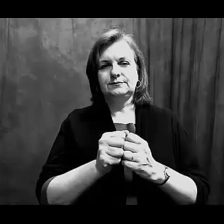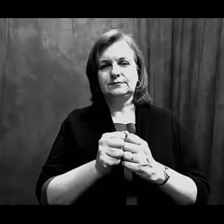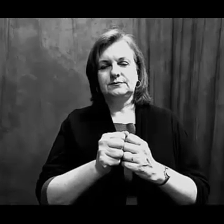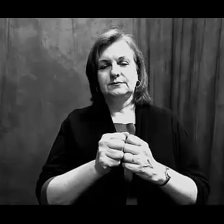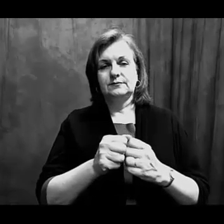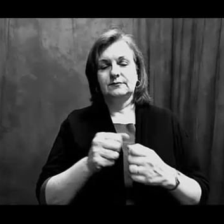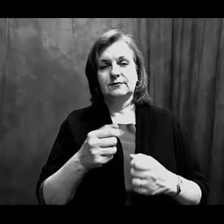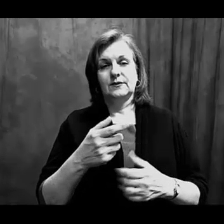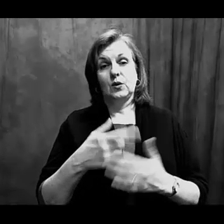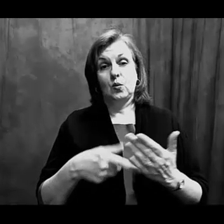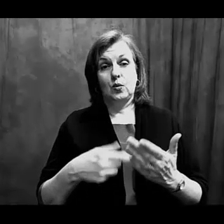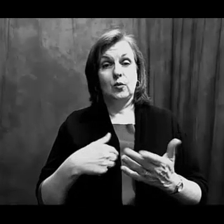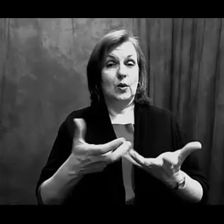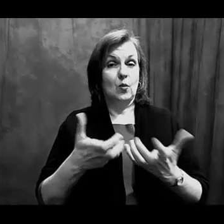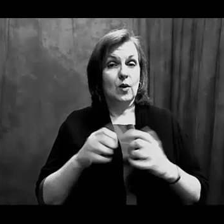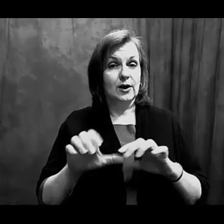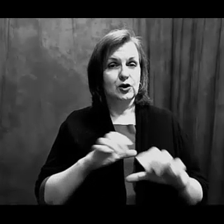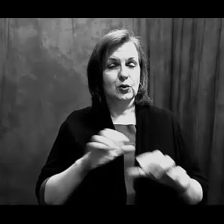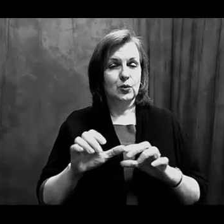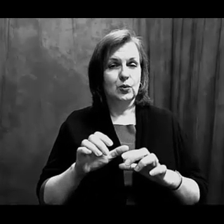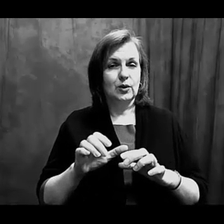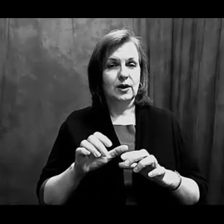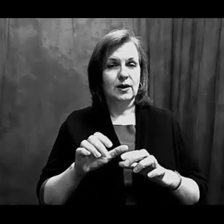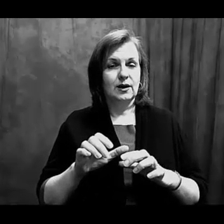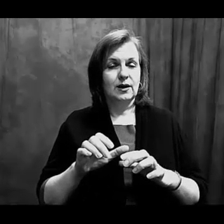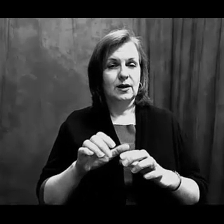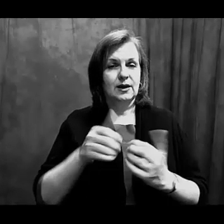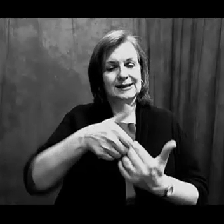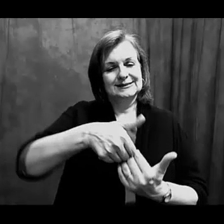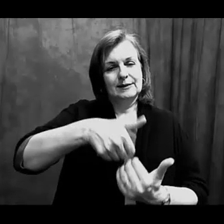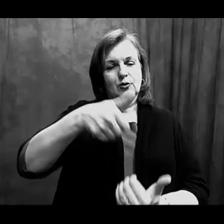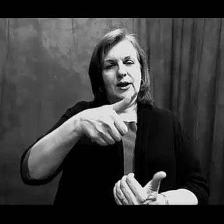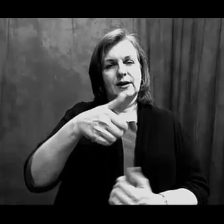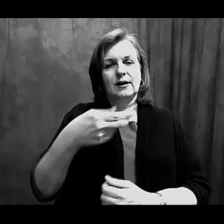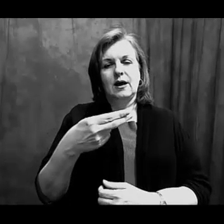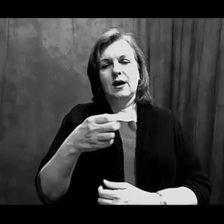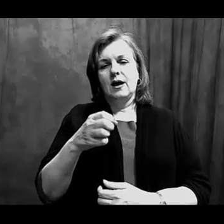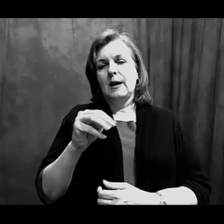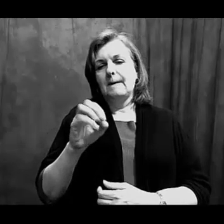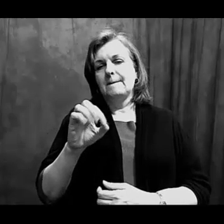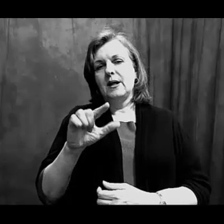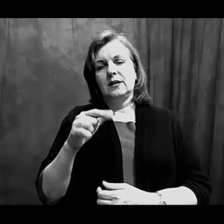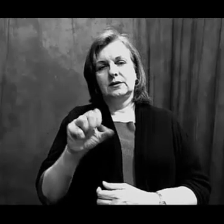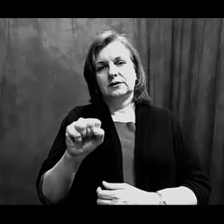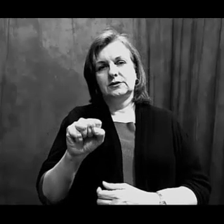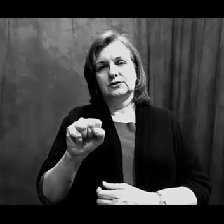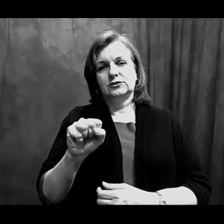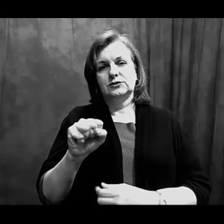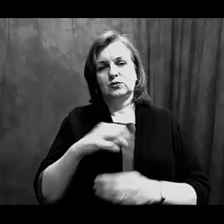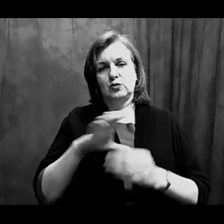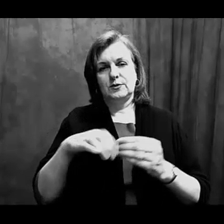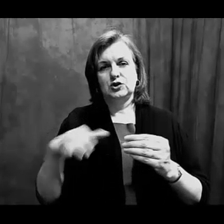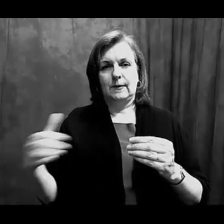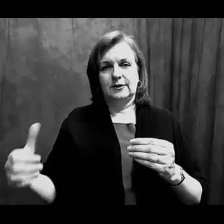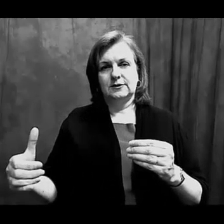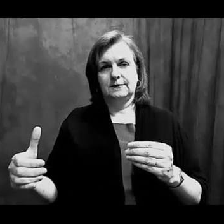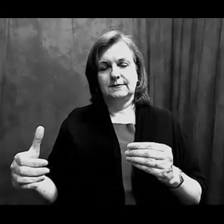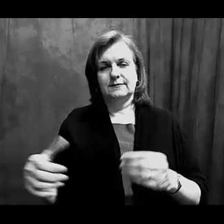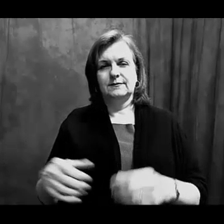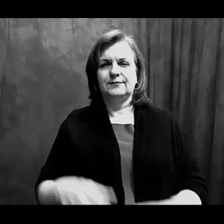when you do this what we're looking to do is to separate then the homologous chromosomes